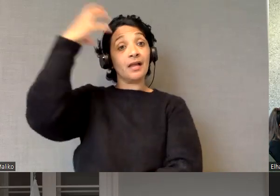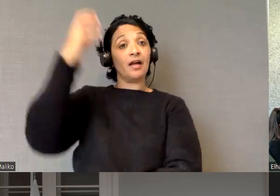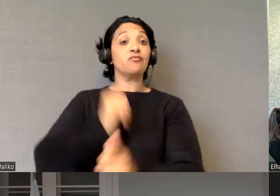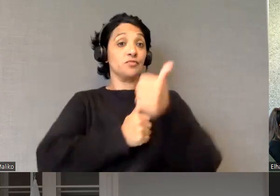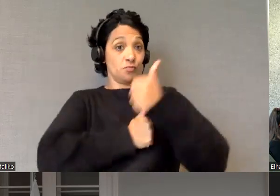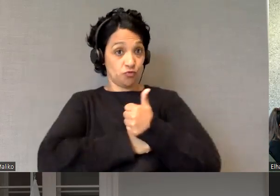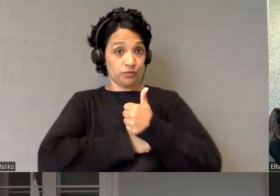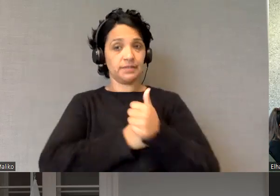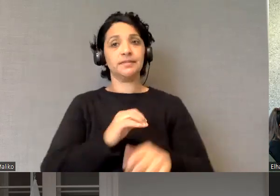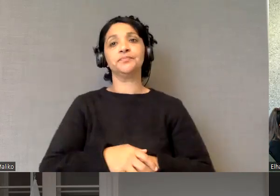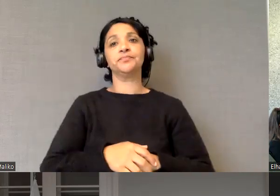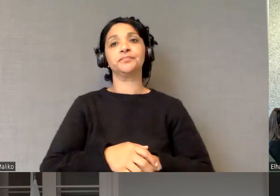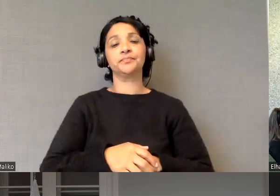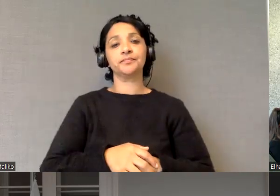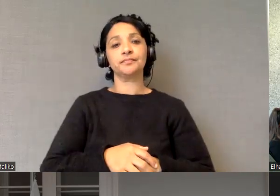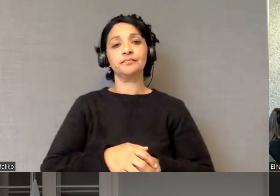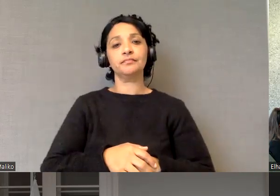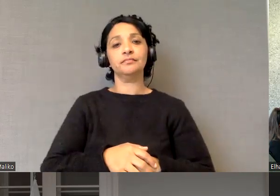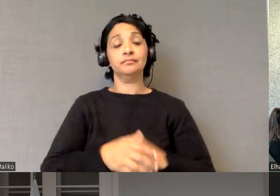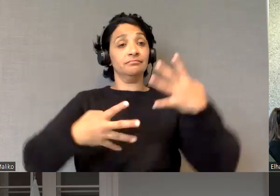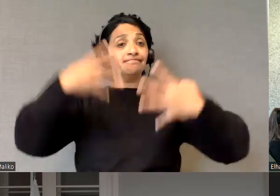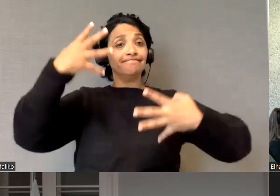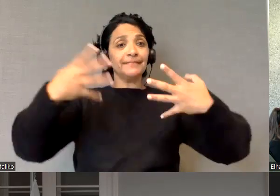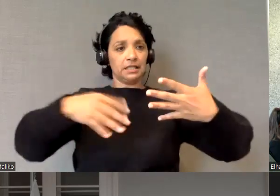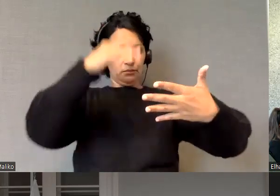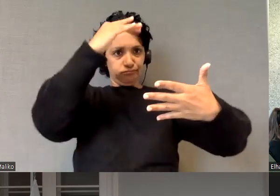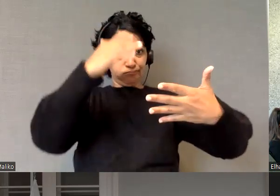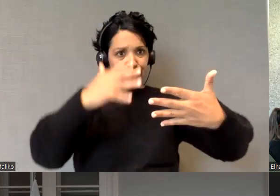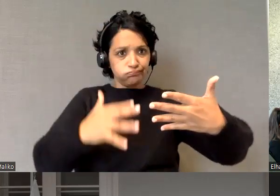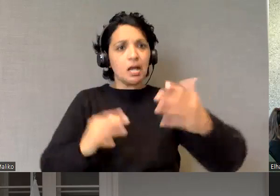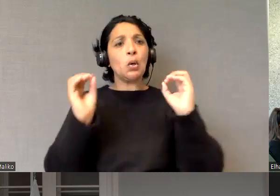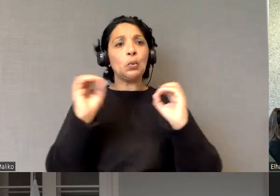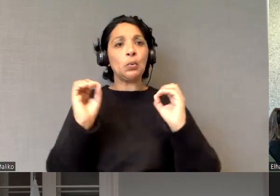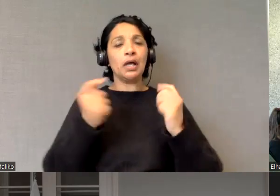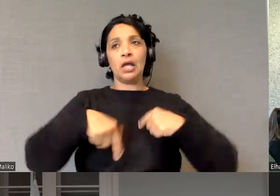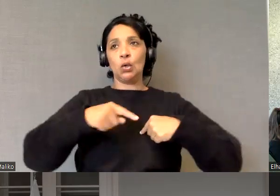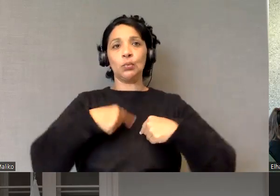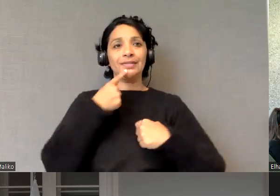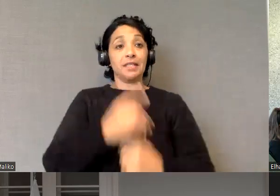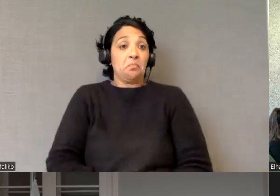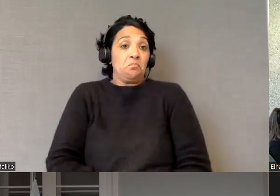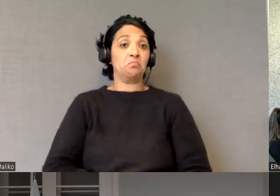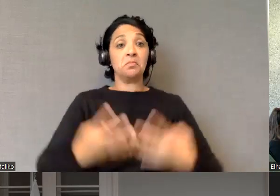So in the absence of reliable data, as I suggested, as a fig leaf, we cannot use that as a way